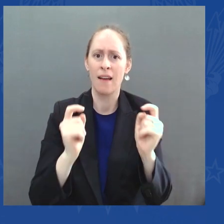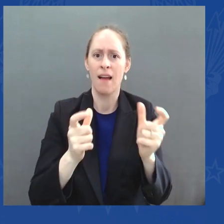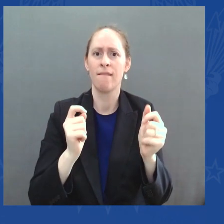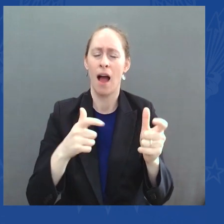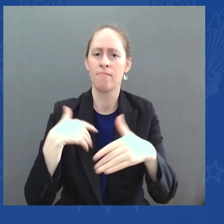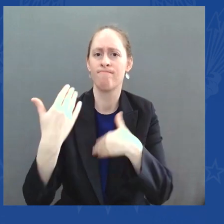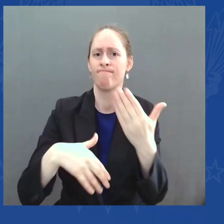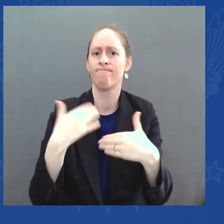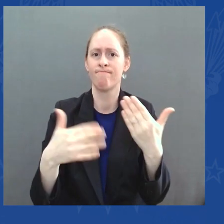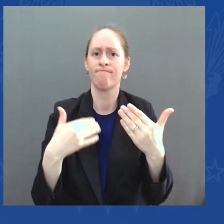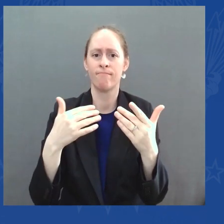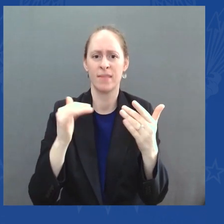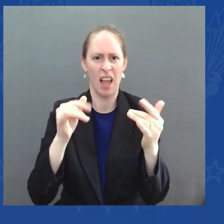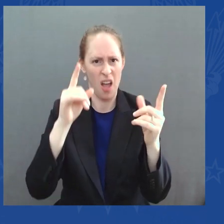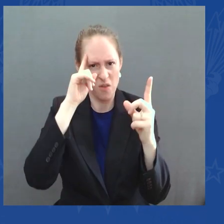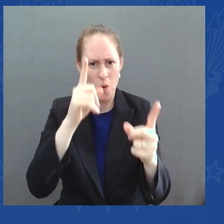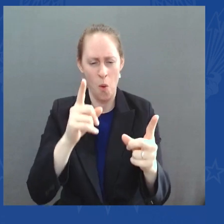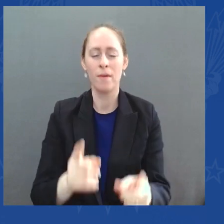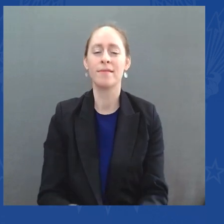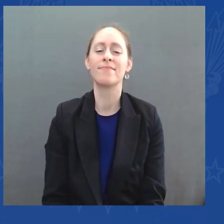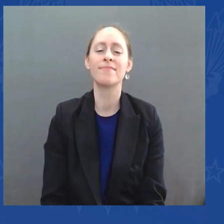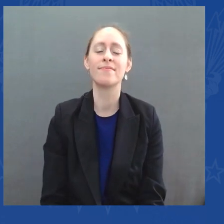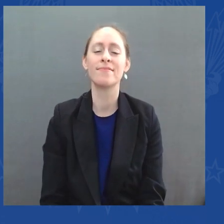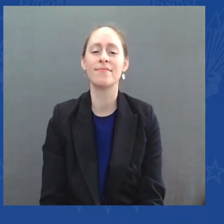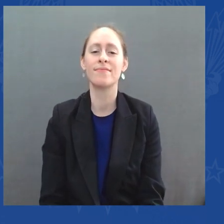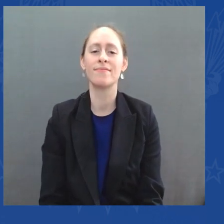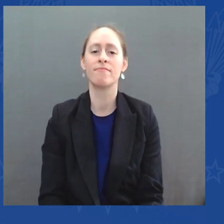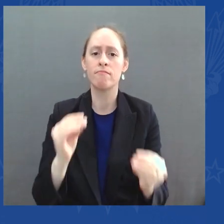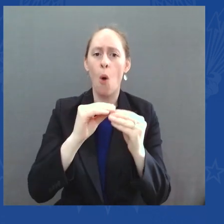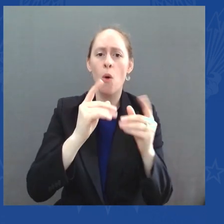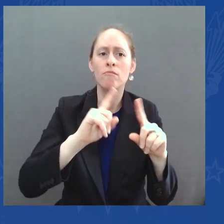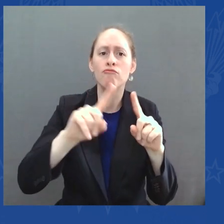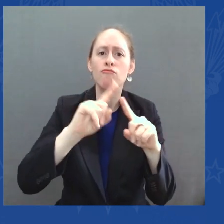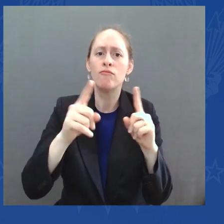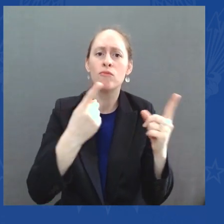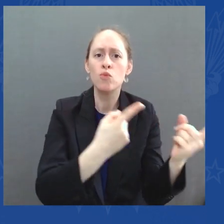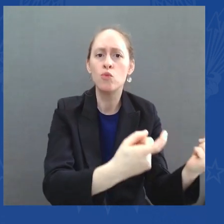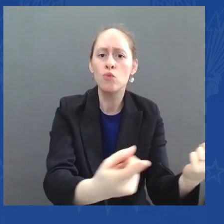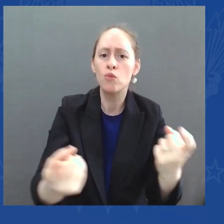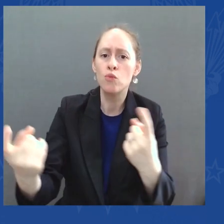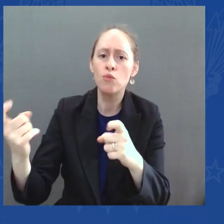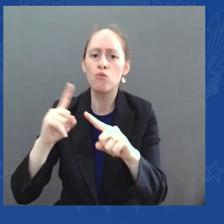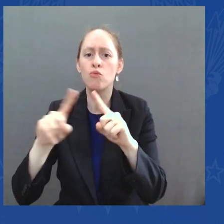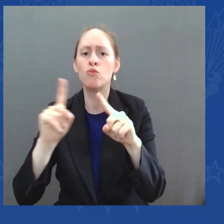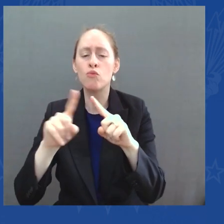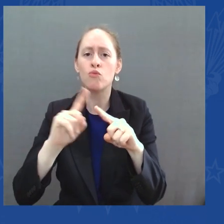including more women and drivers of color, we teamed up with the Department of Labor to grow the number of registered apprenticeships